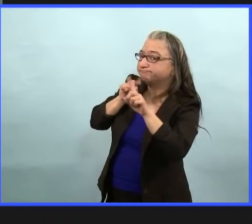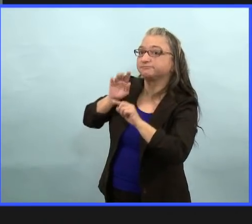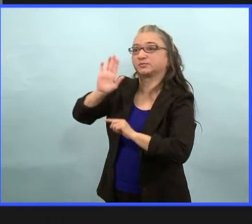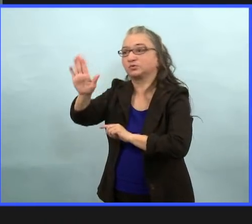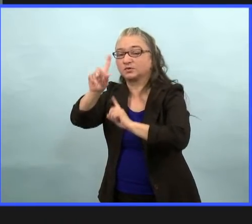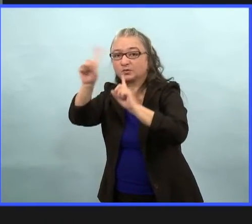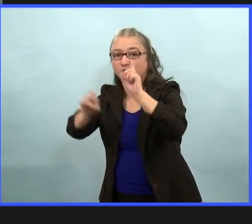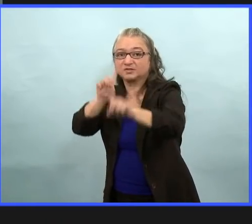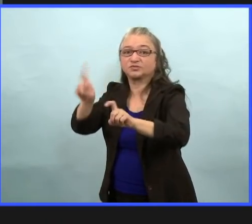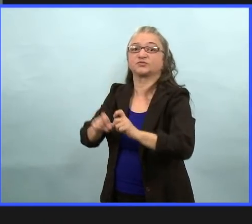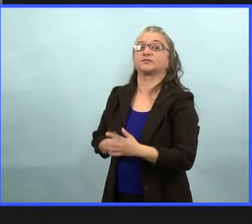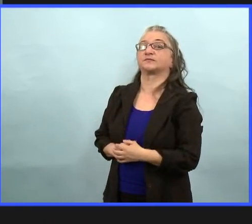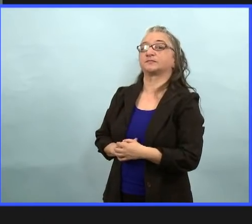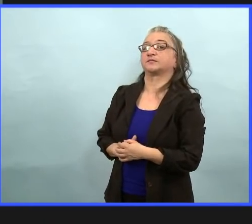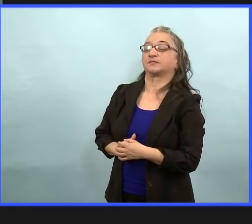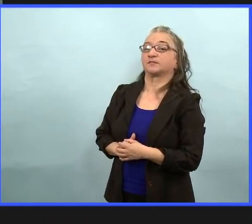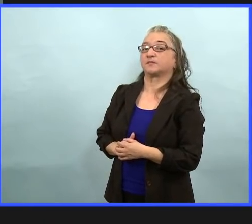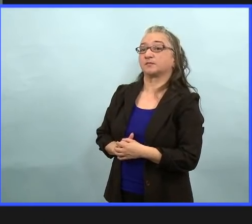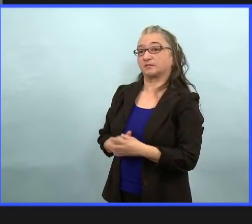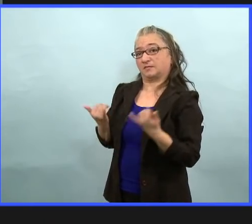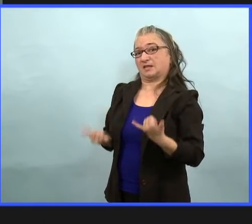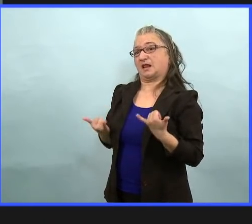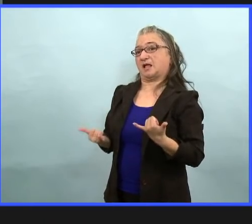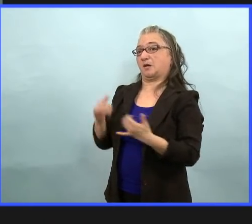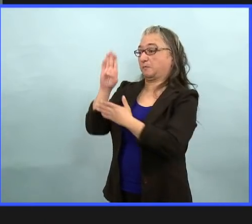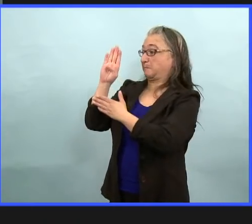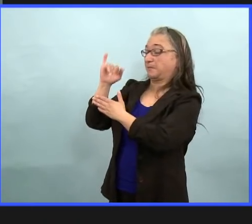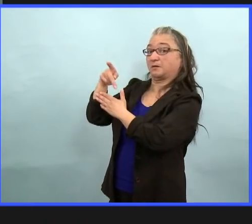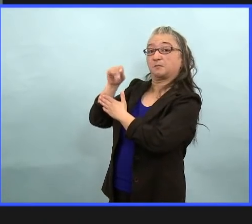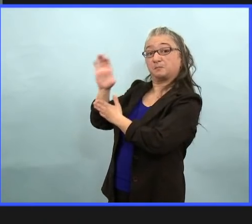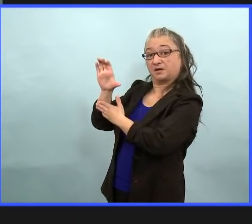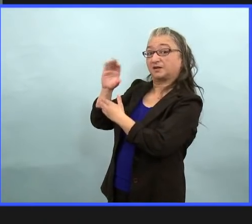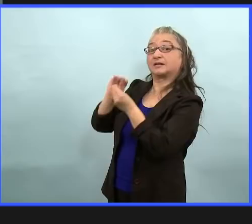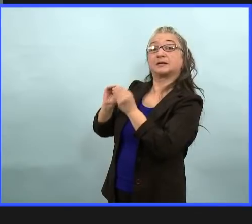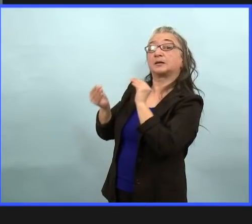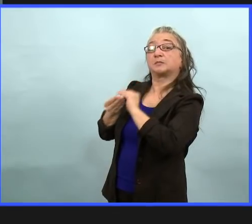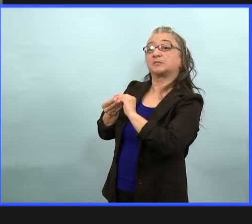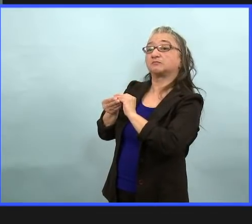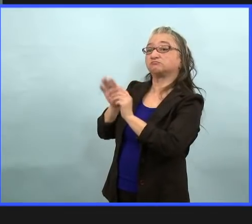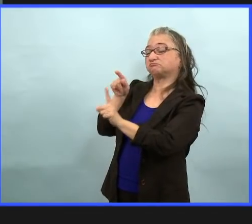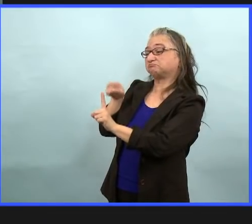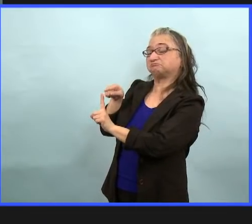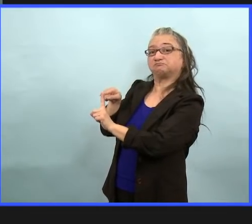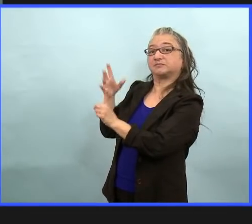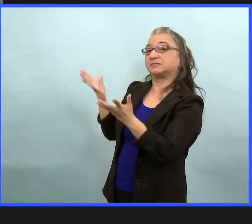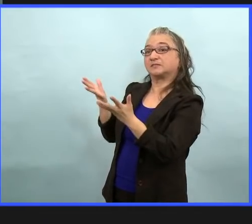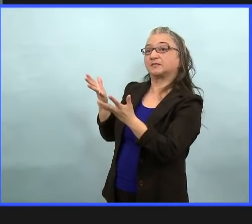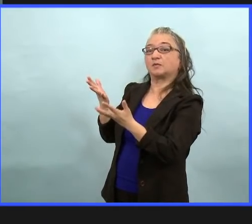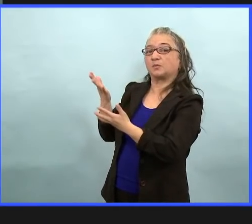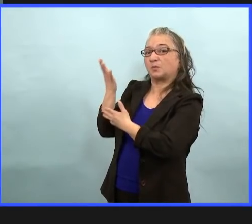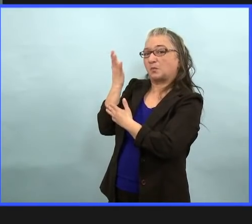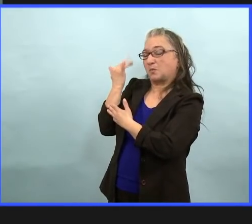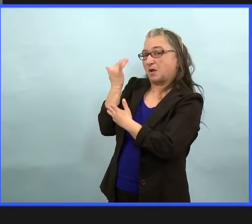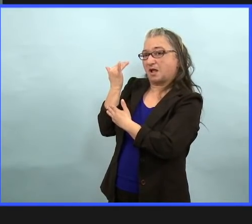look at uh bypoc numbers was there any particular reason why uh we were uh speaking to their numbers